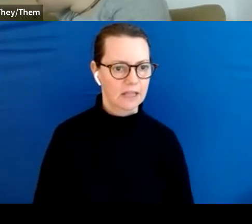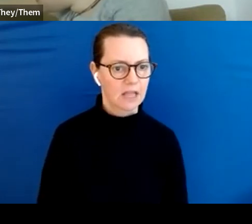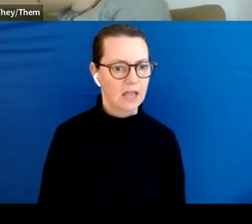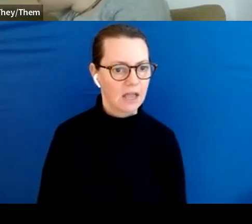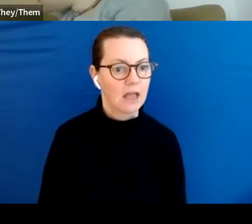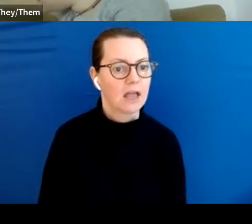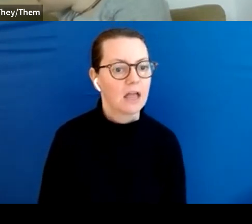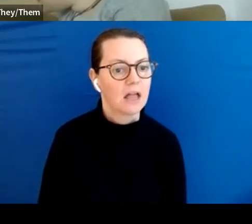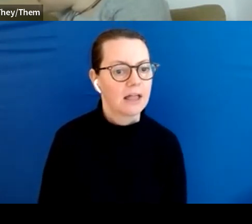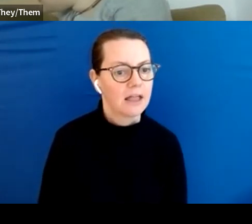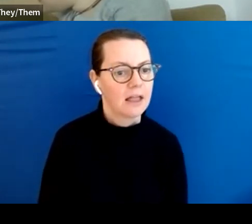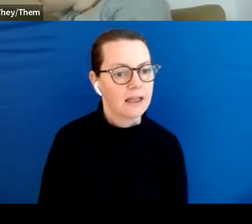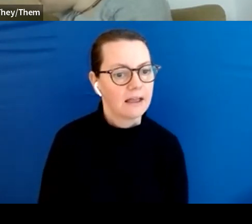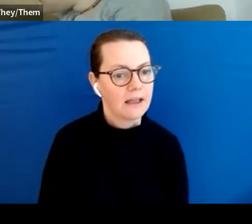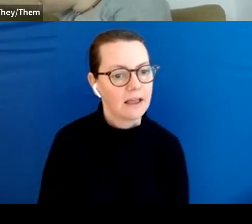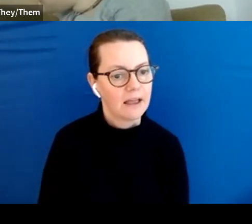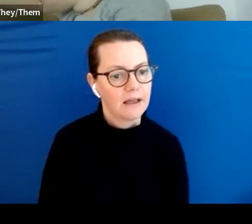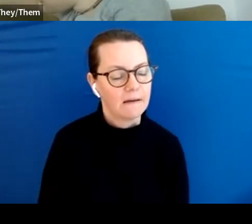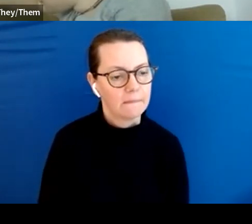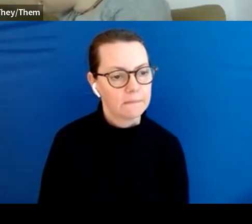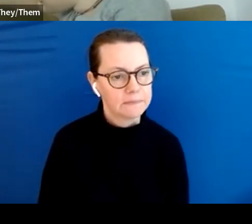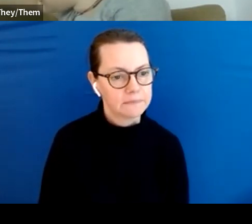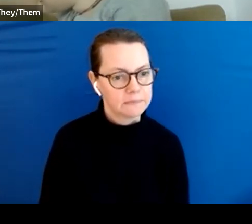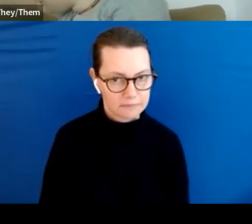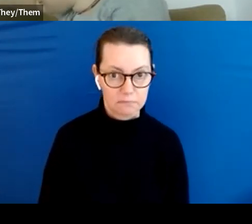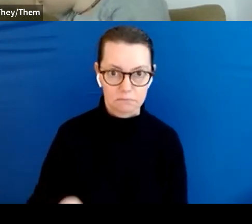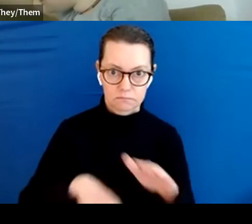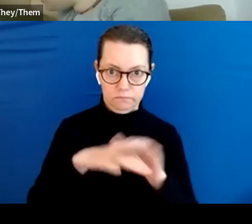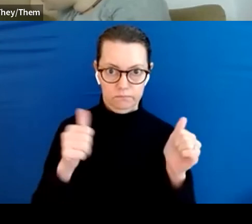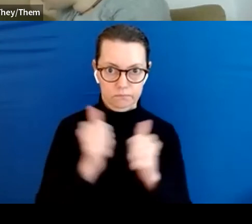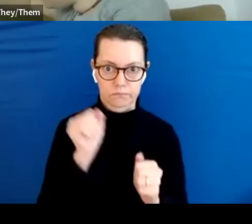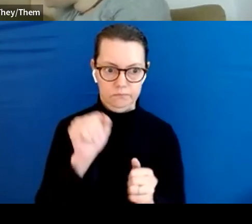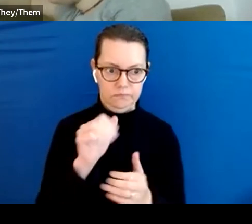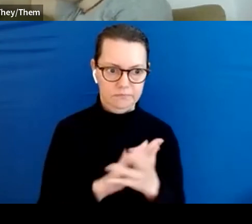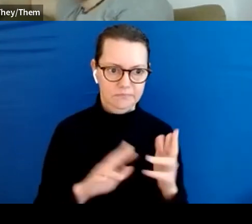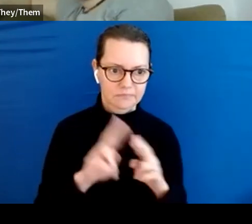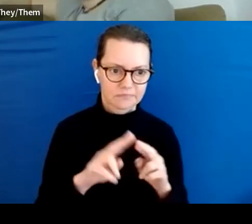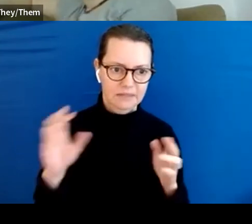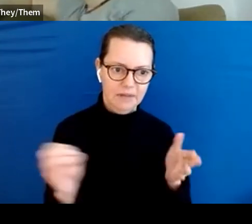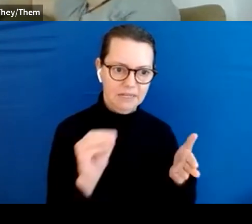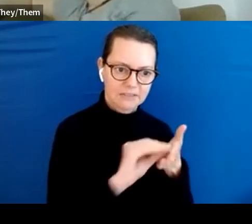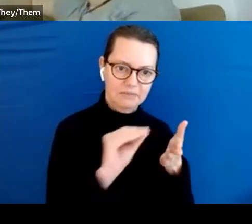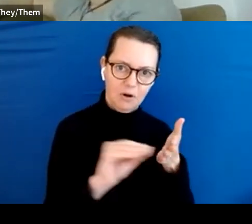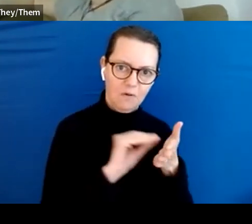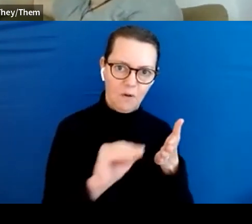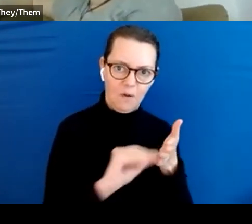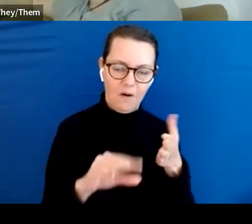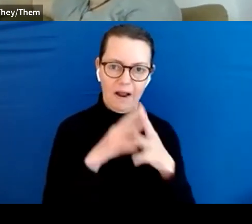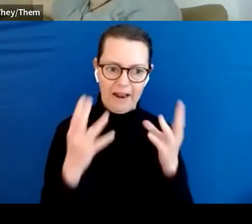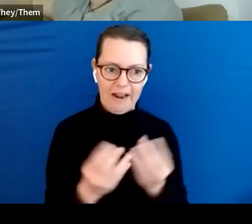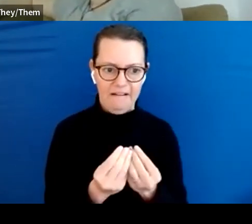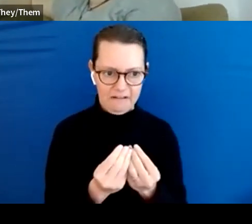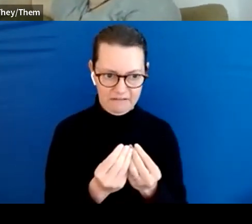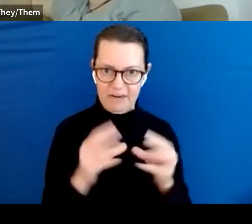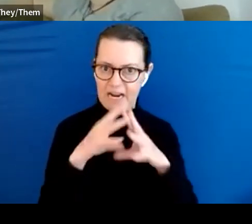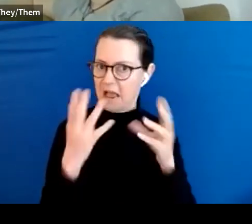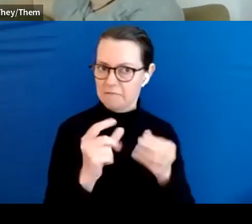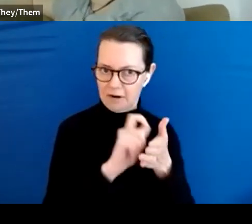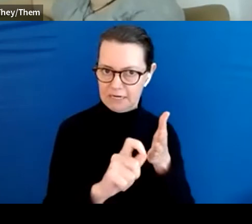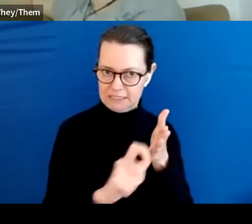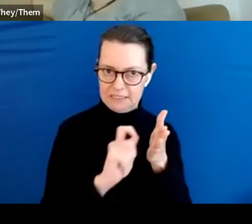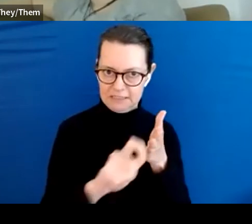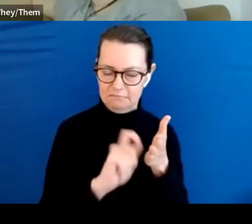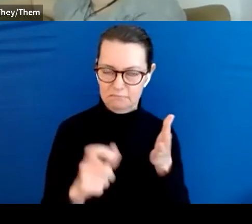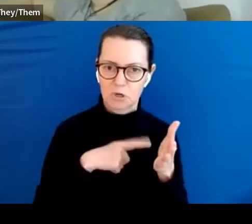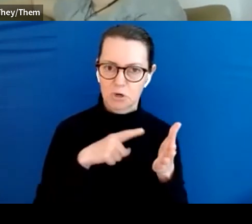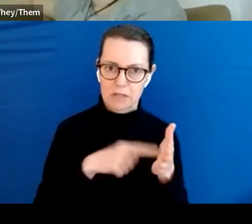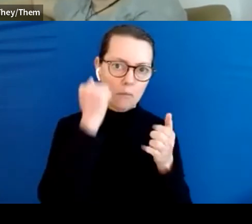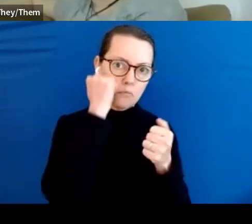Um, I just want to add this is more from a professional sense in a personal sense but yes for the agree to any parents out there document, document, document, absolutely everything.